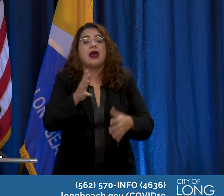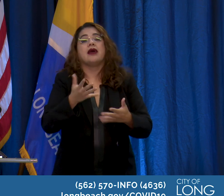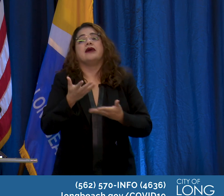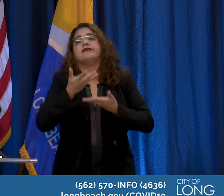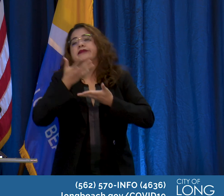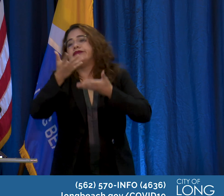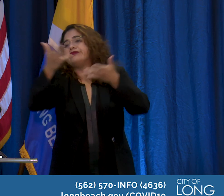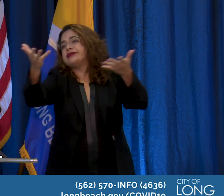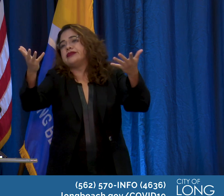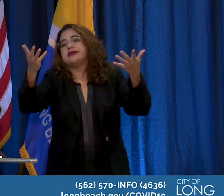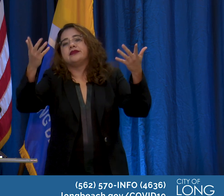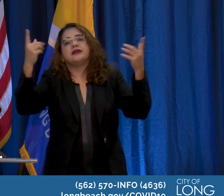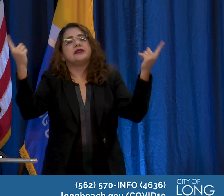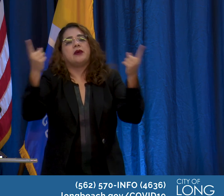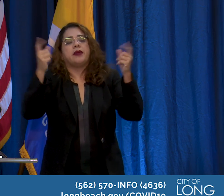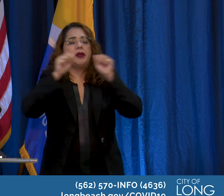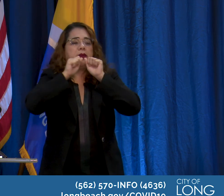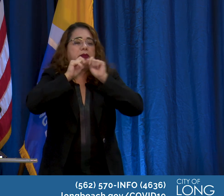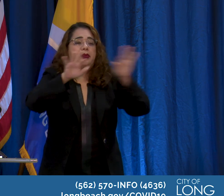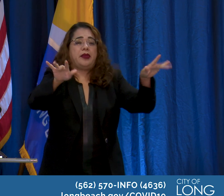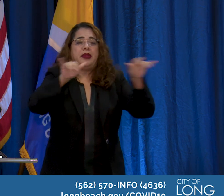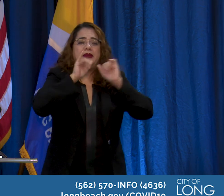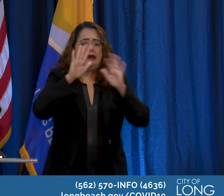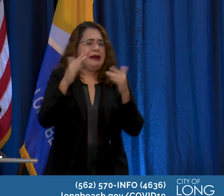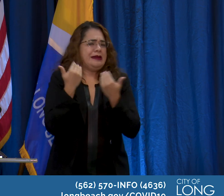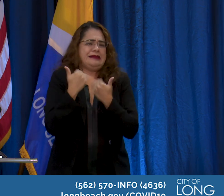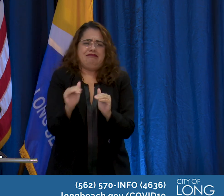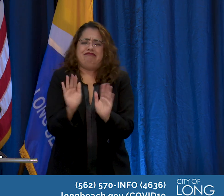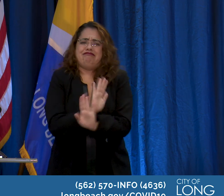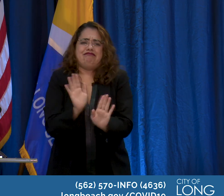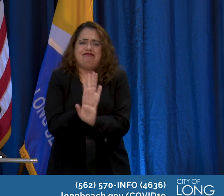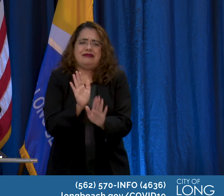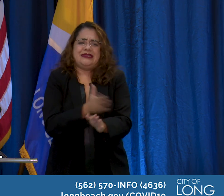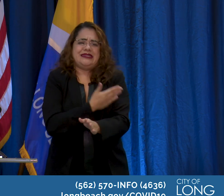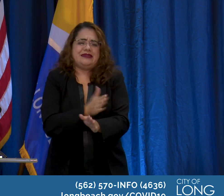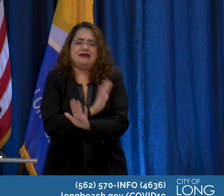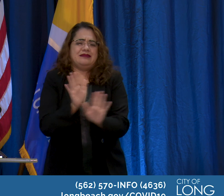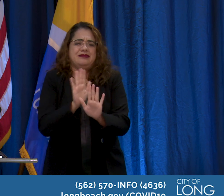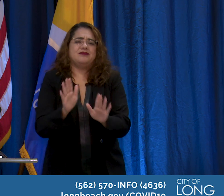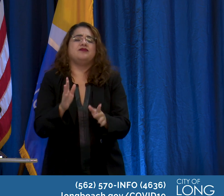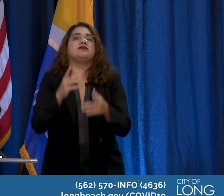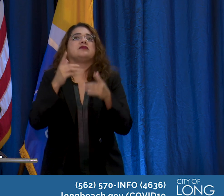a physical distance of 6 feet or more and always wearing a face covering.